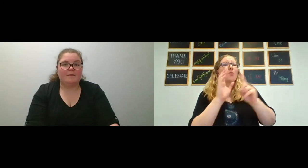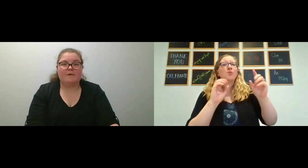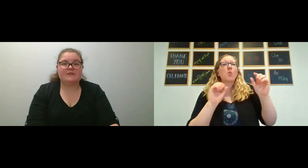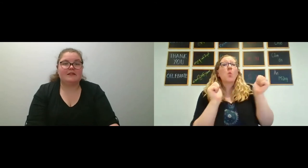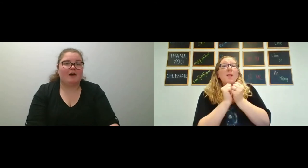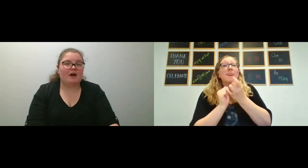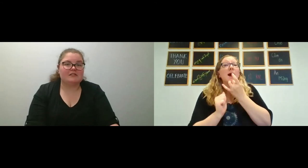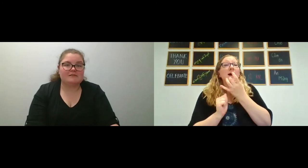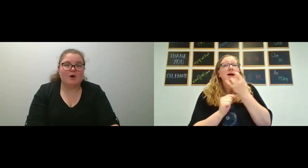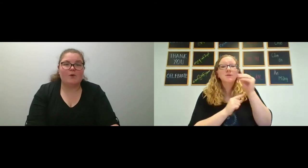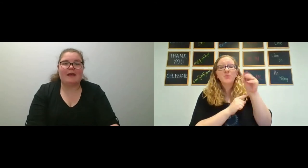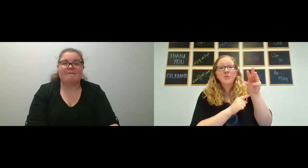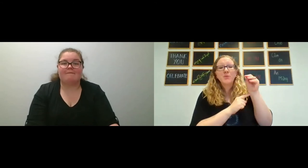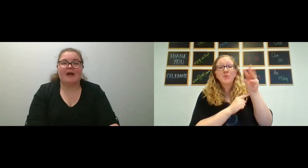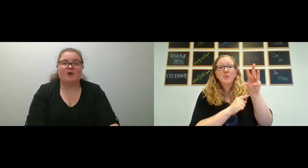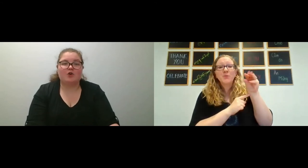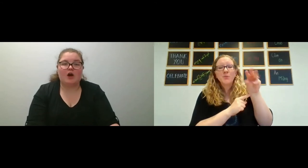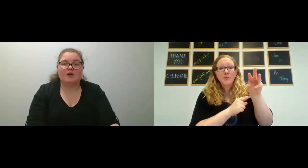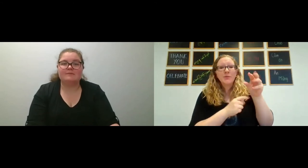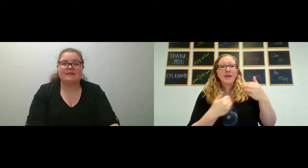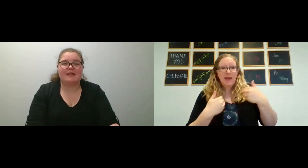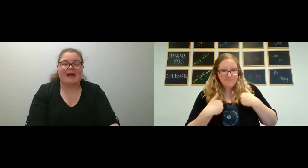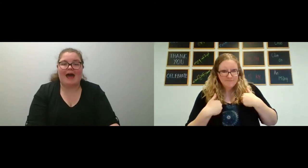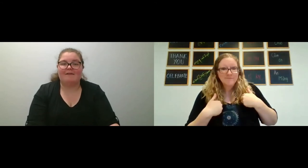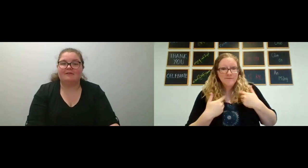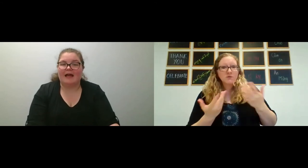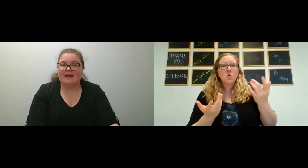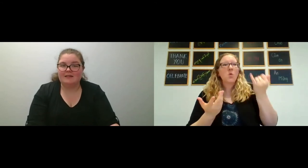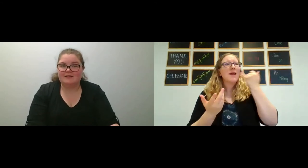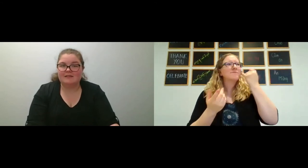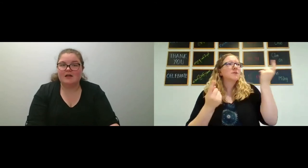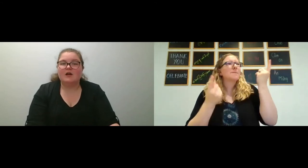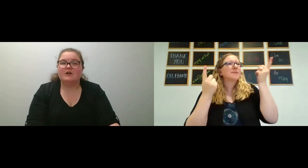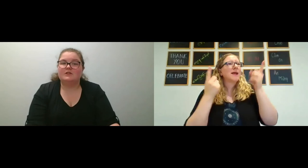There are smoke and fire alarms that have lights.